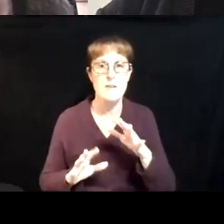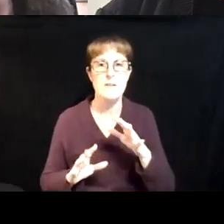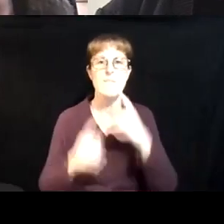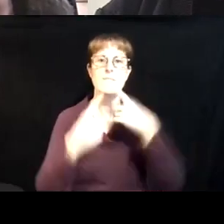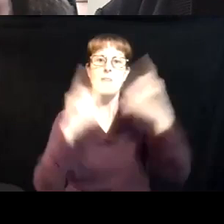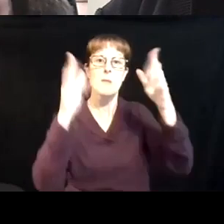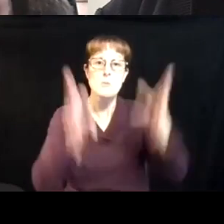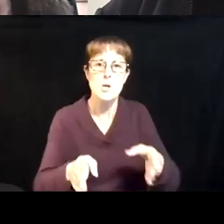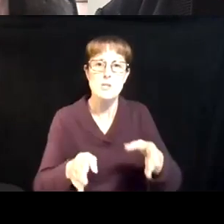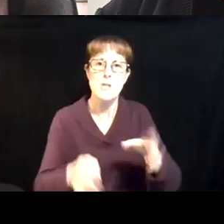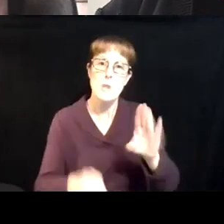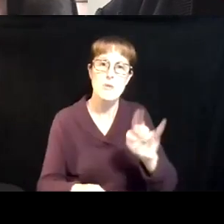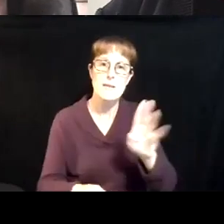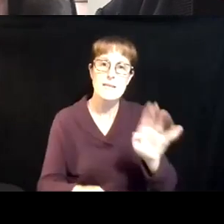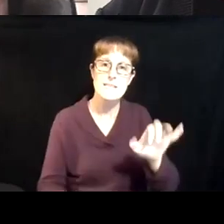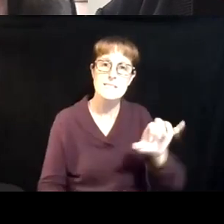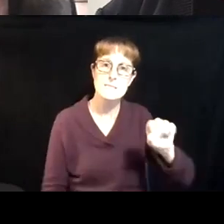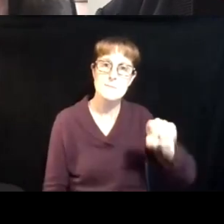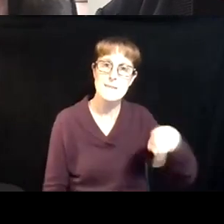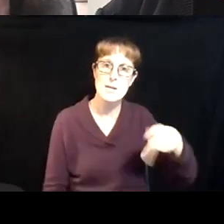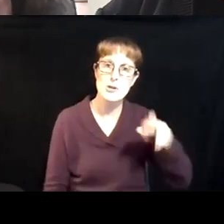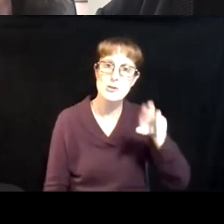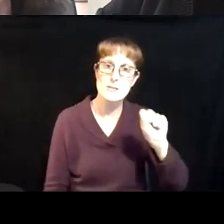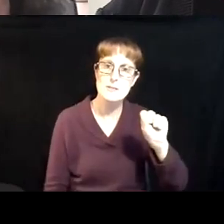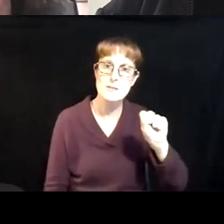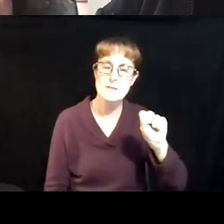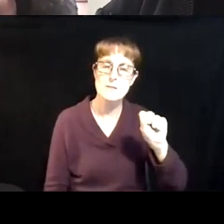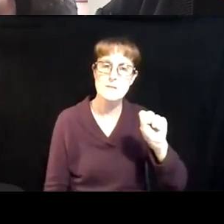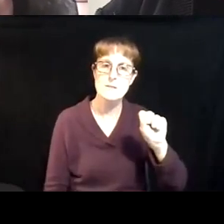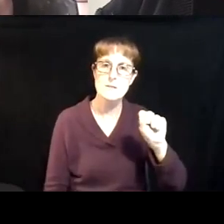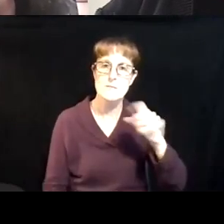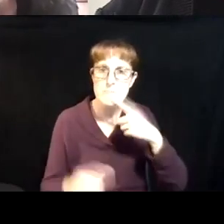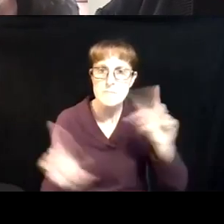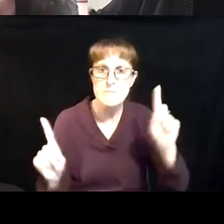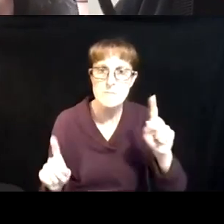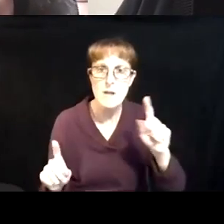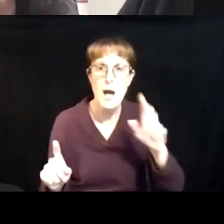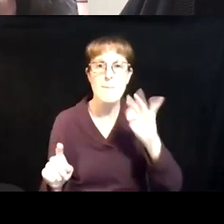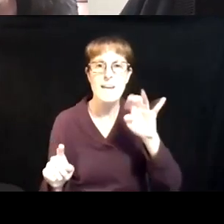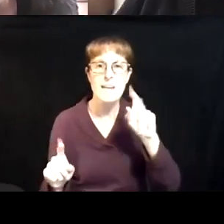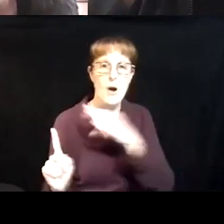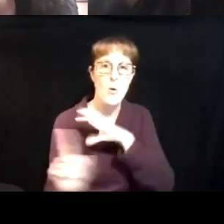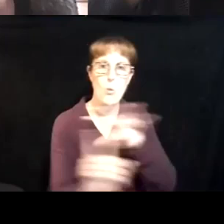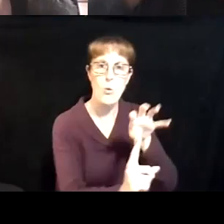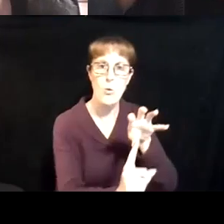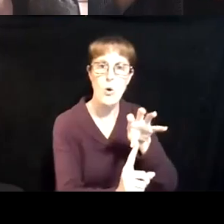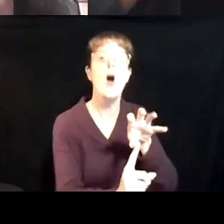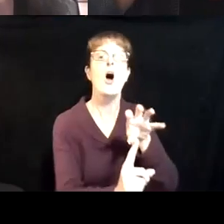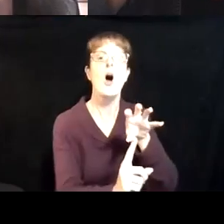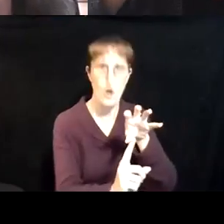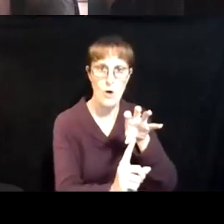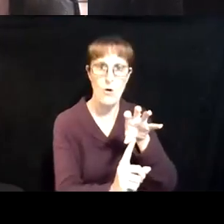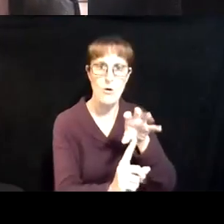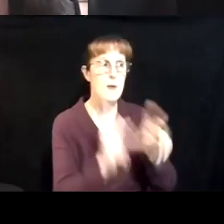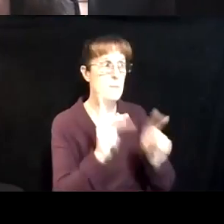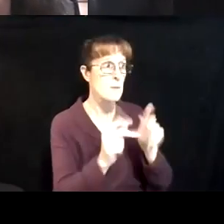the same media that always thought, well of course, but this is how it is because these are people with disabilities and of course they need this.